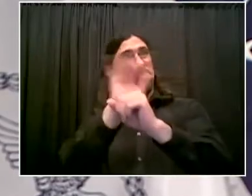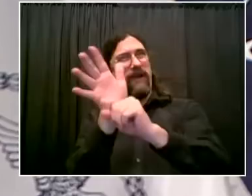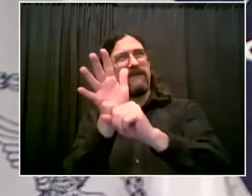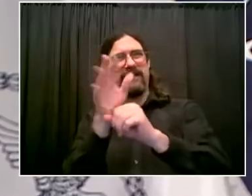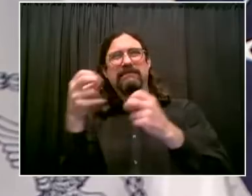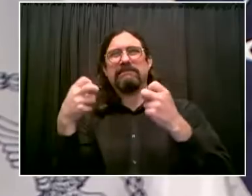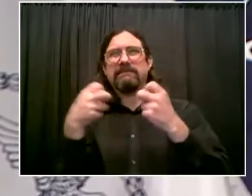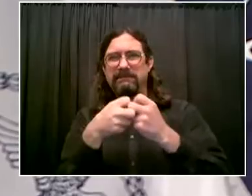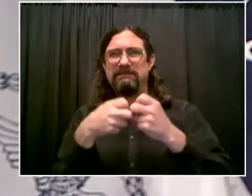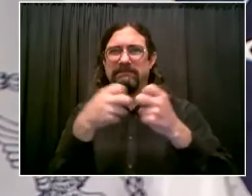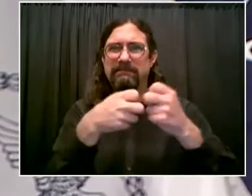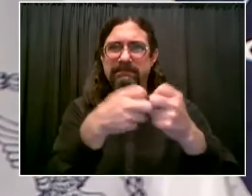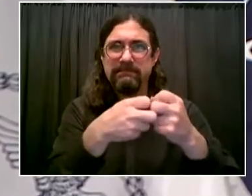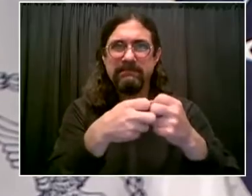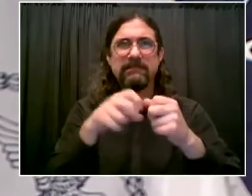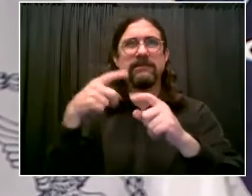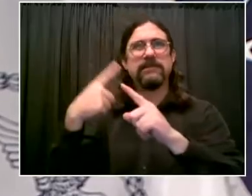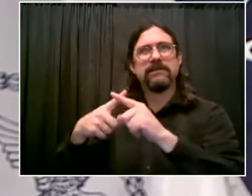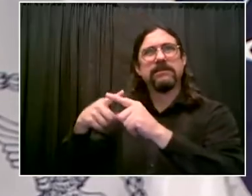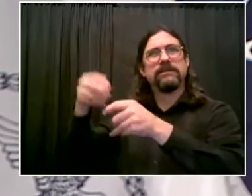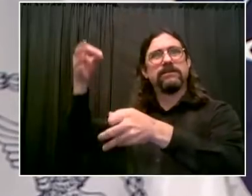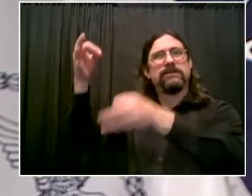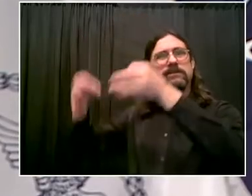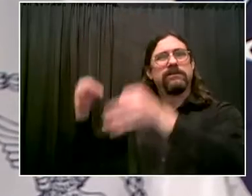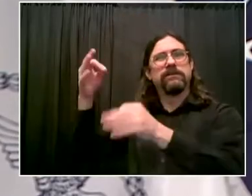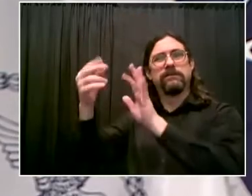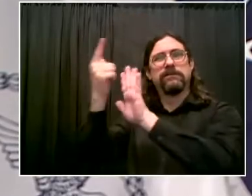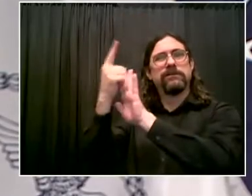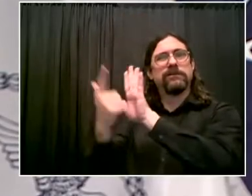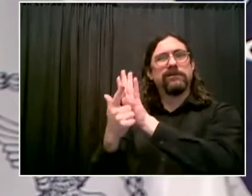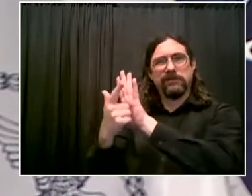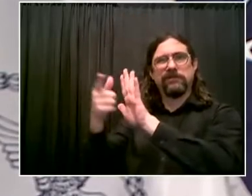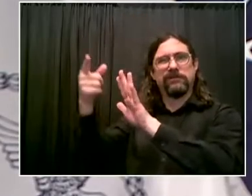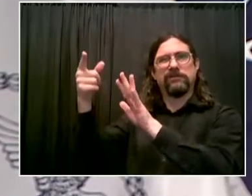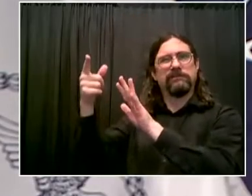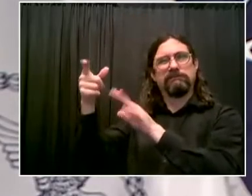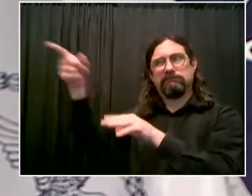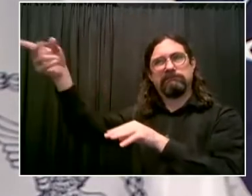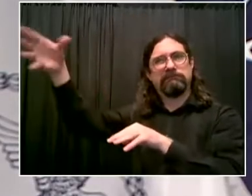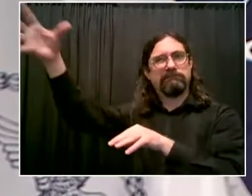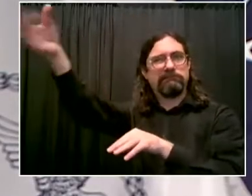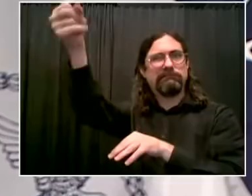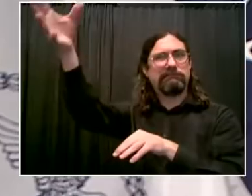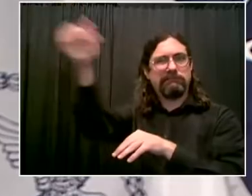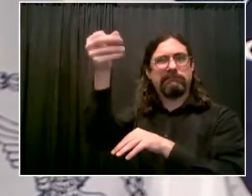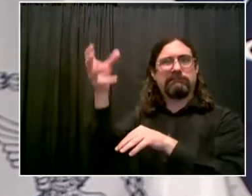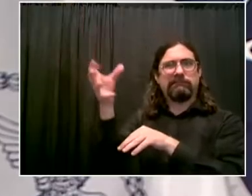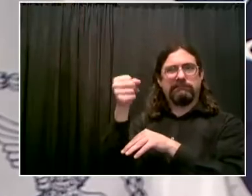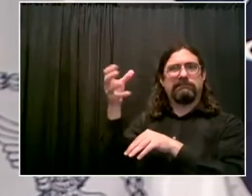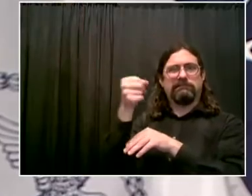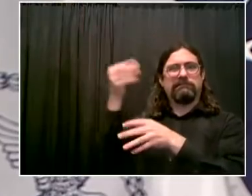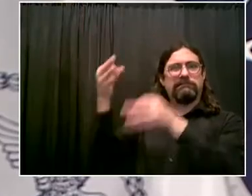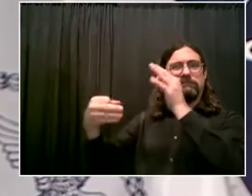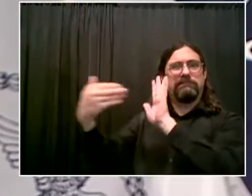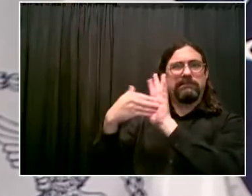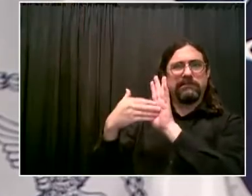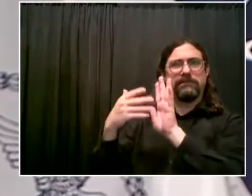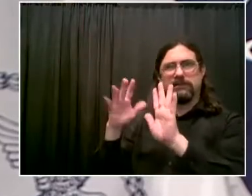CHALLENGES AS WELL. I CAN GET BACK WITH YOU WITH DETAI.LS